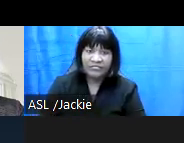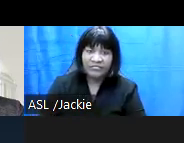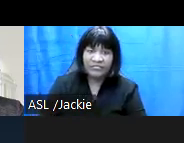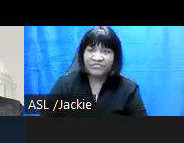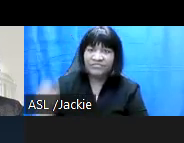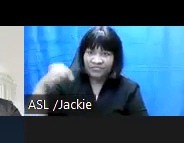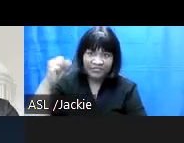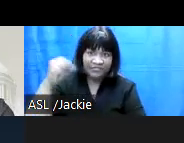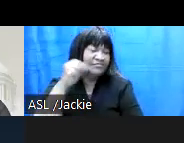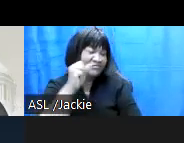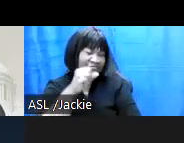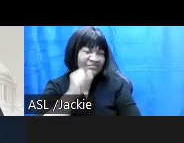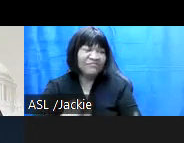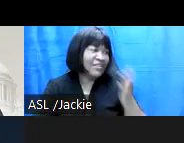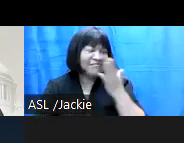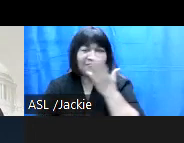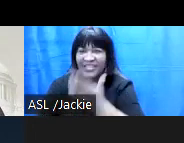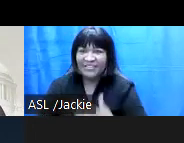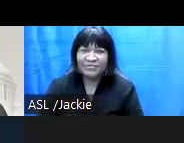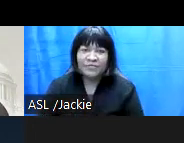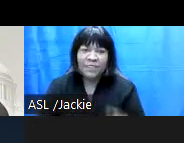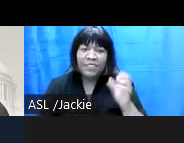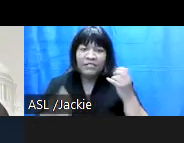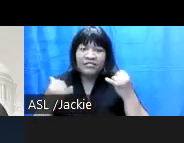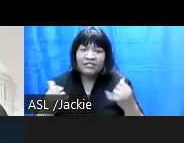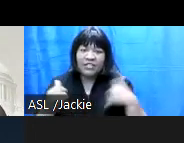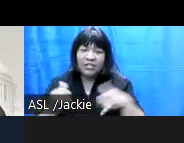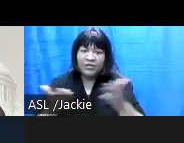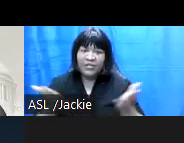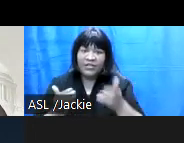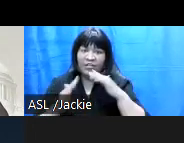Okay. Thank you. So we are here for the Community Compensation